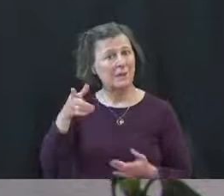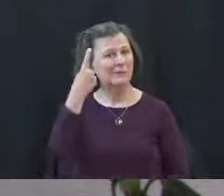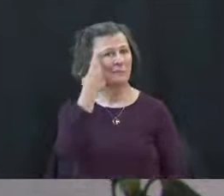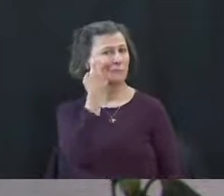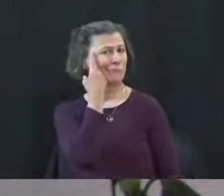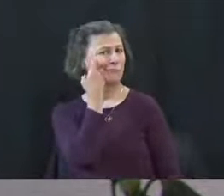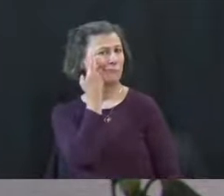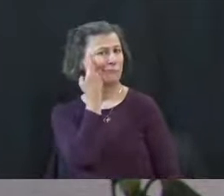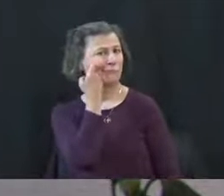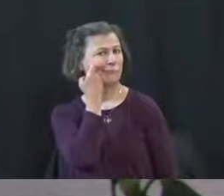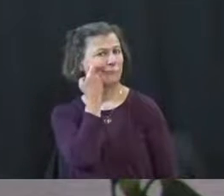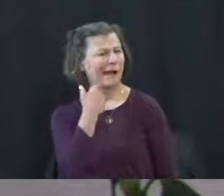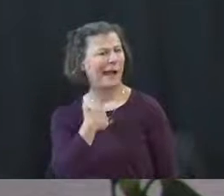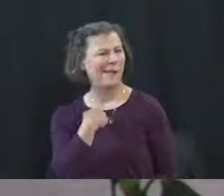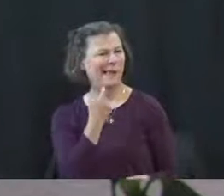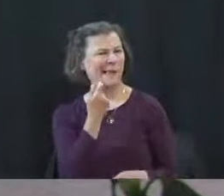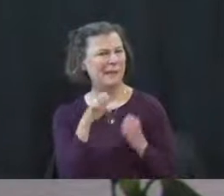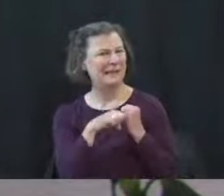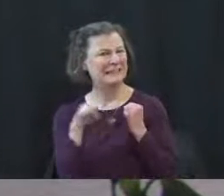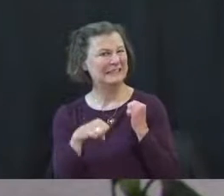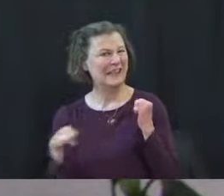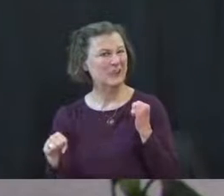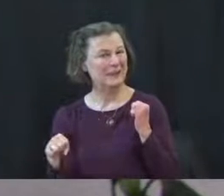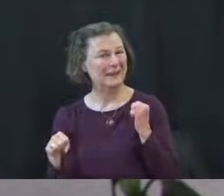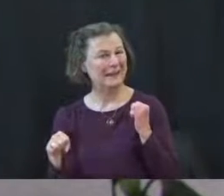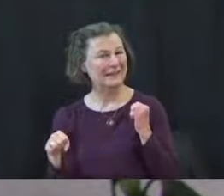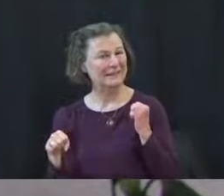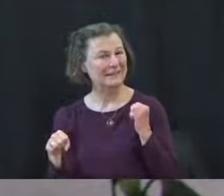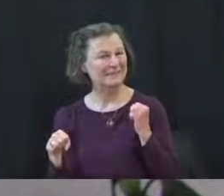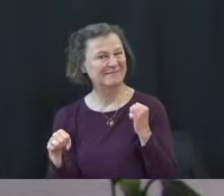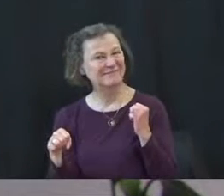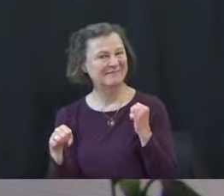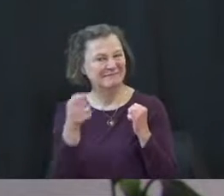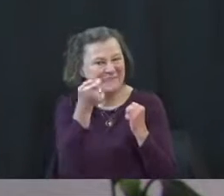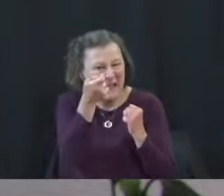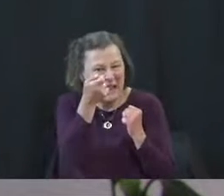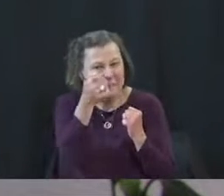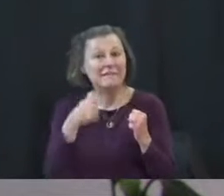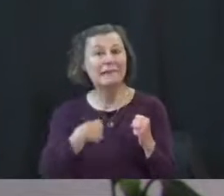that I’m exaggerating just a tad when I say I’ve met everybody.